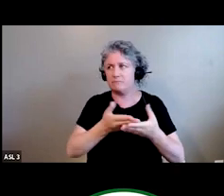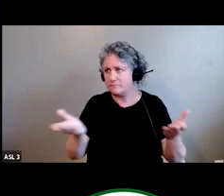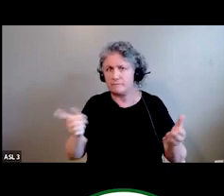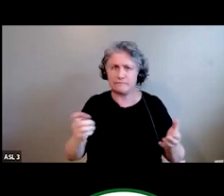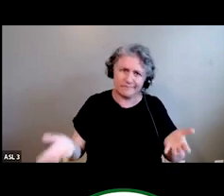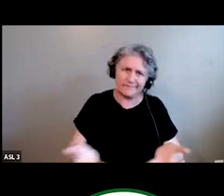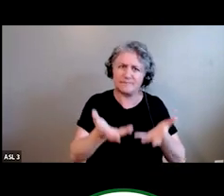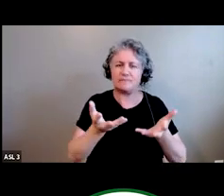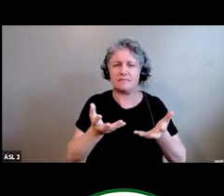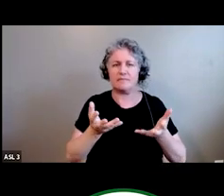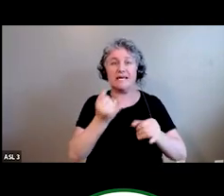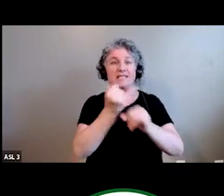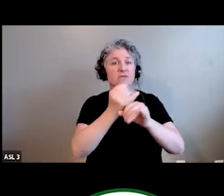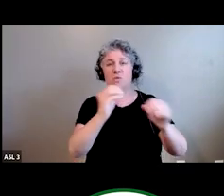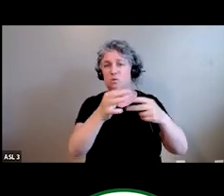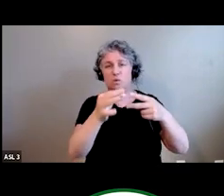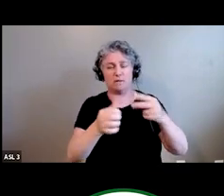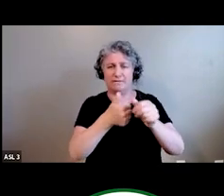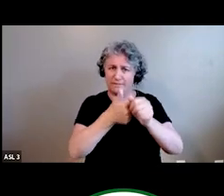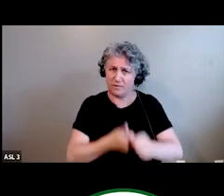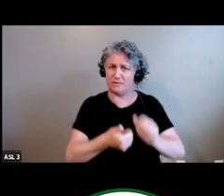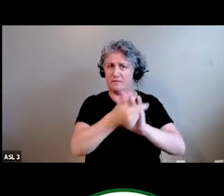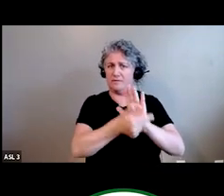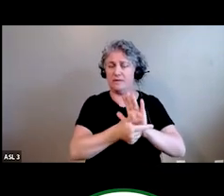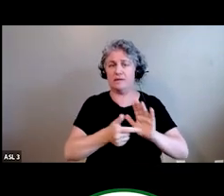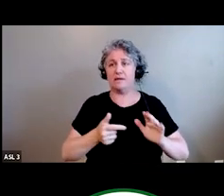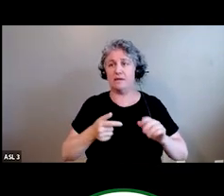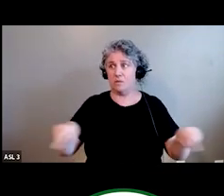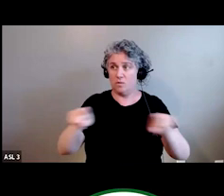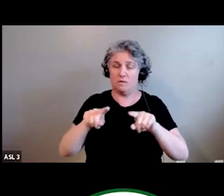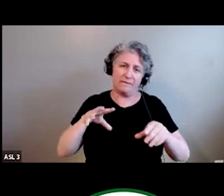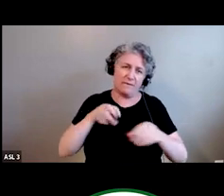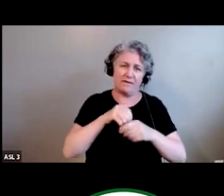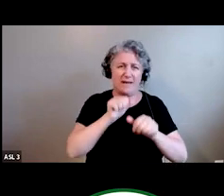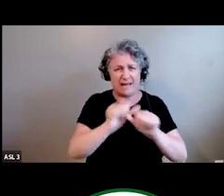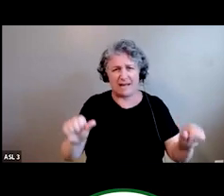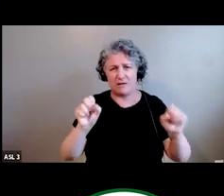Is great and the other thing I was gonna say and I've heard and seen this over and over